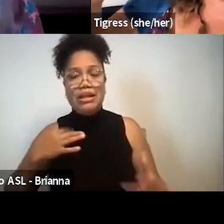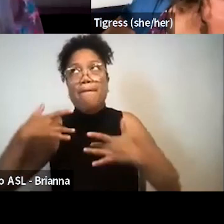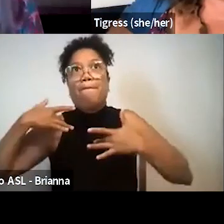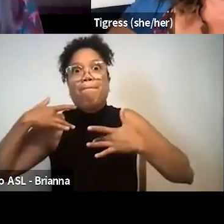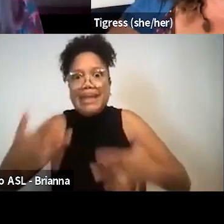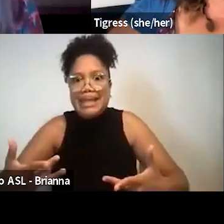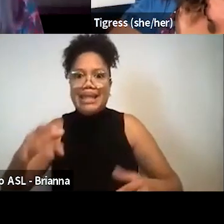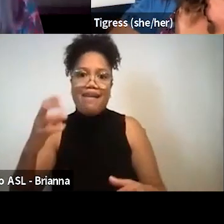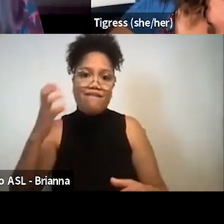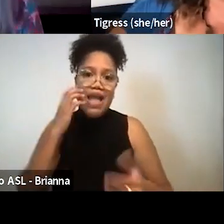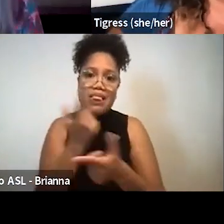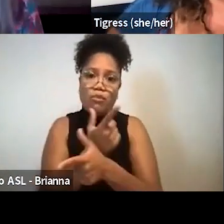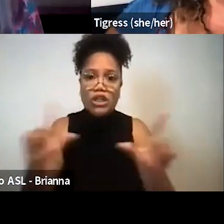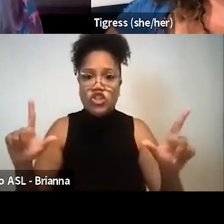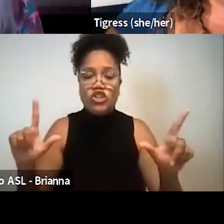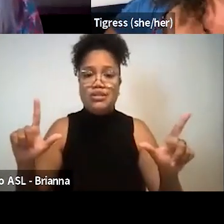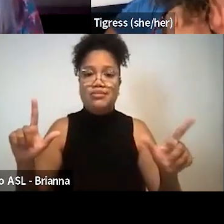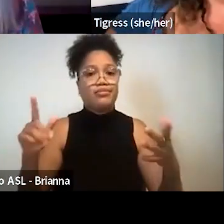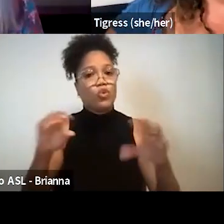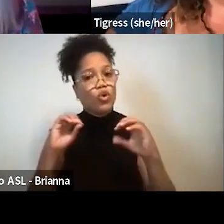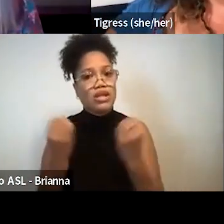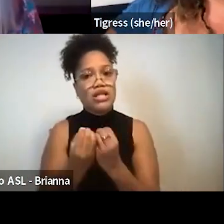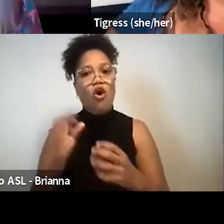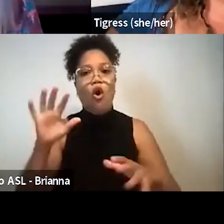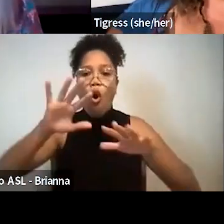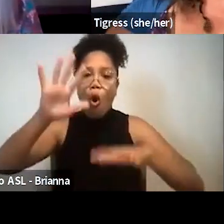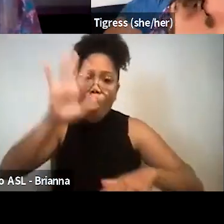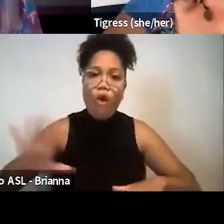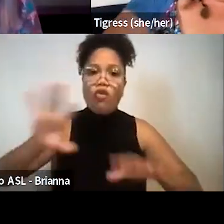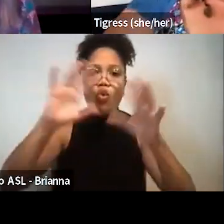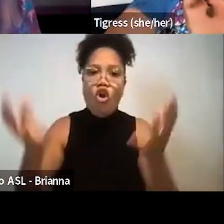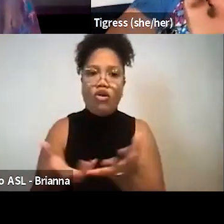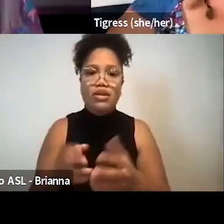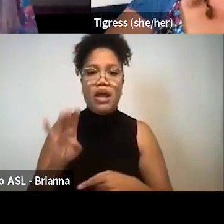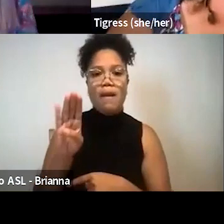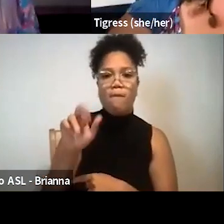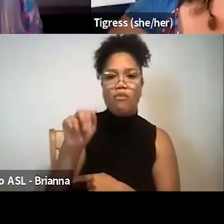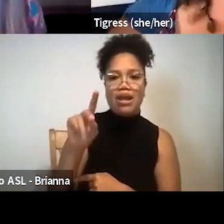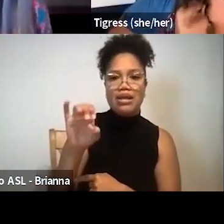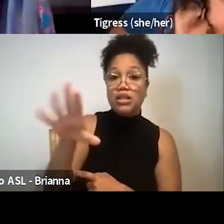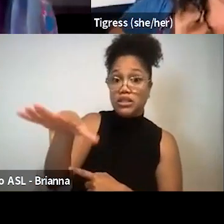not just in this country, in the world is under Integris. Just real quick. Sorry, I'm just Brandi